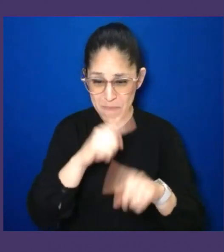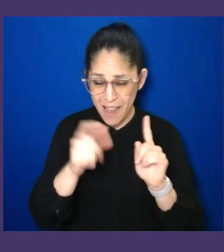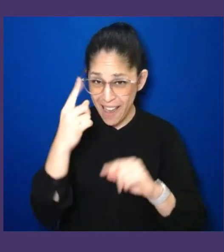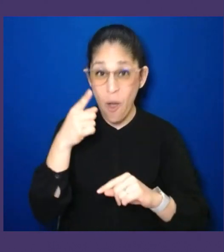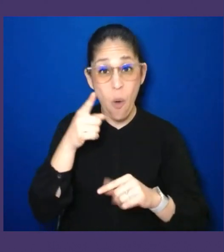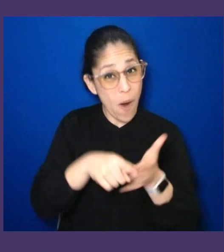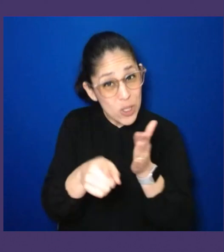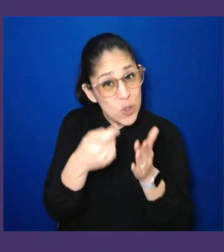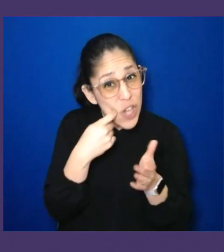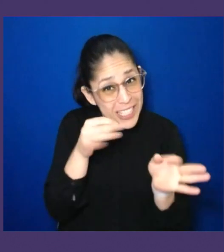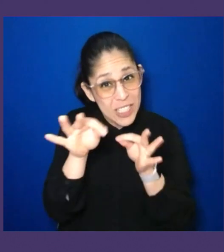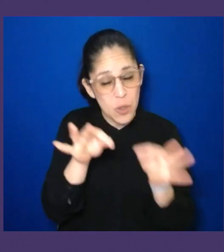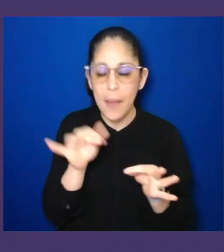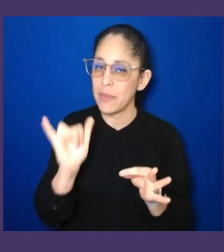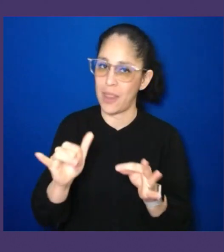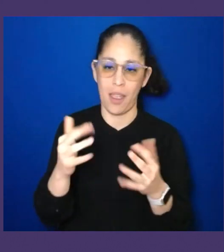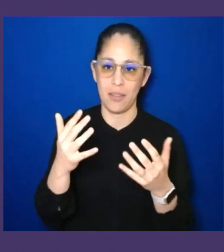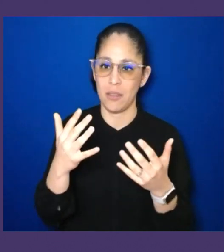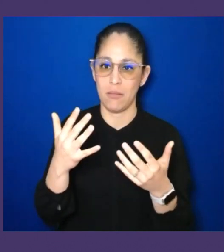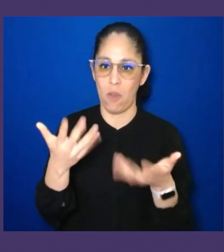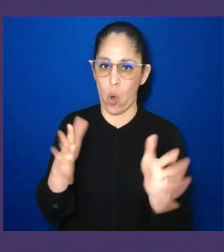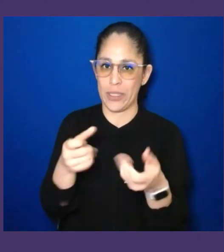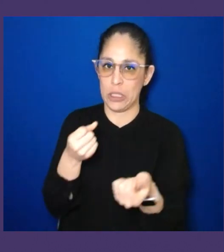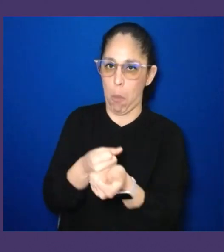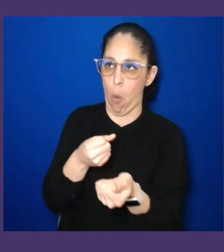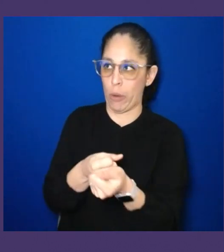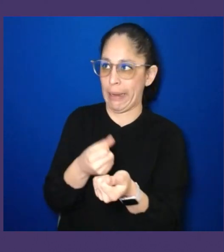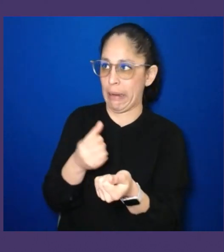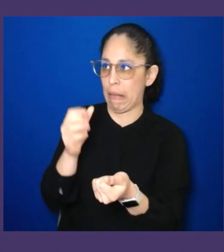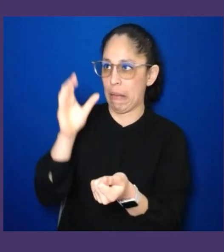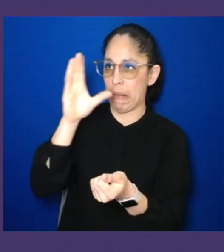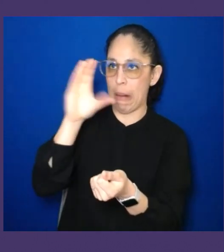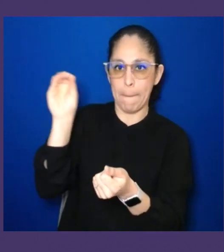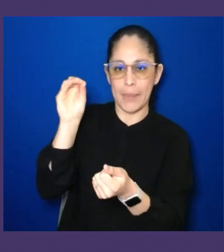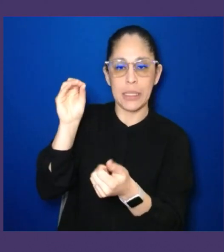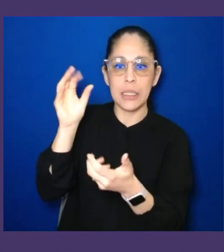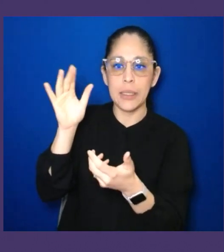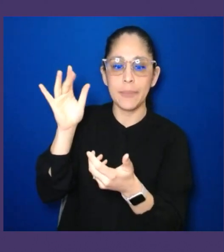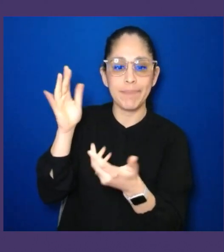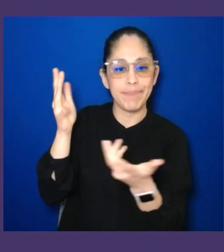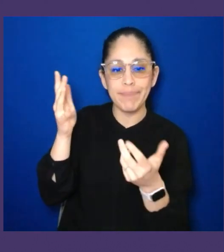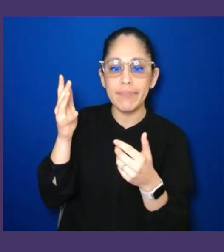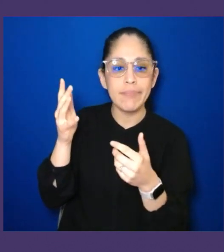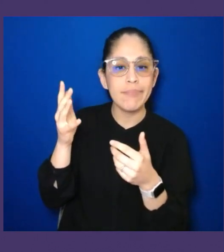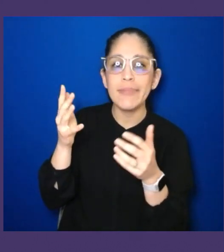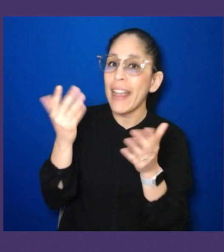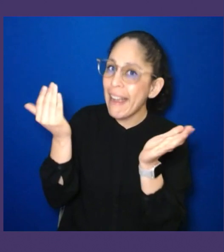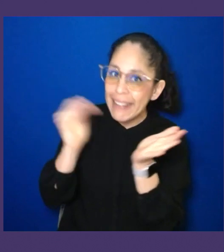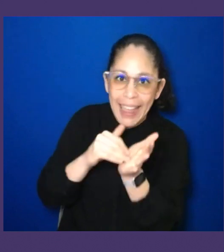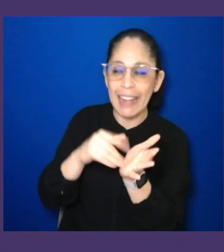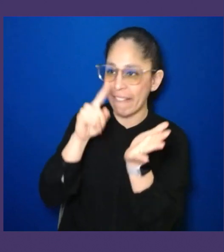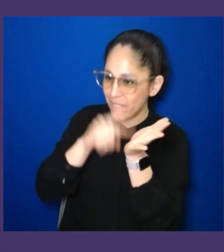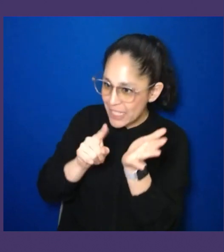is basically supporting companies to go on a bit of an investigation to discover if it's in their supply chain.